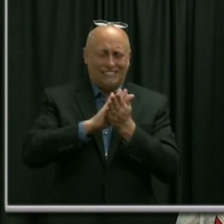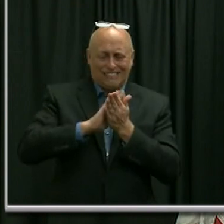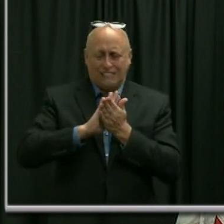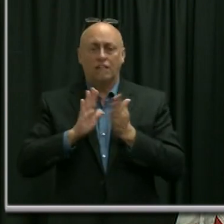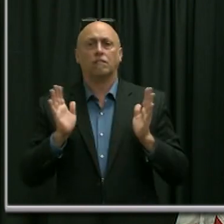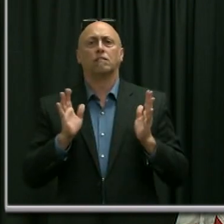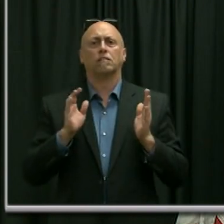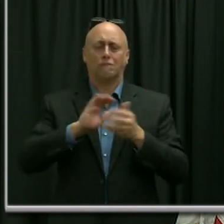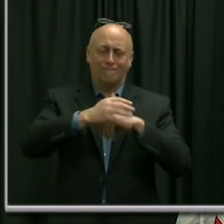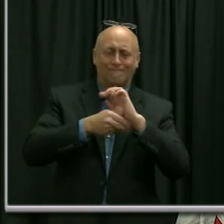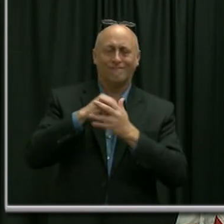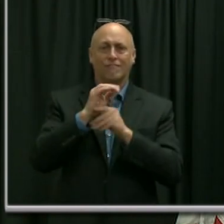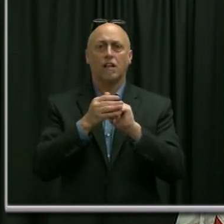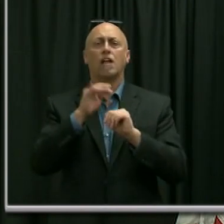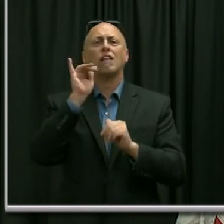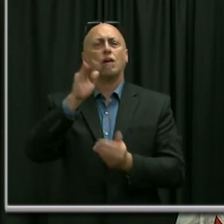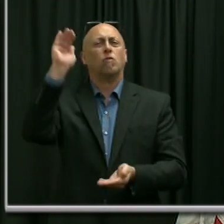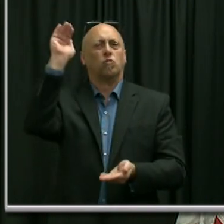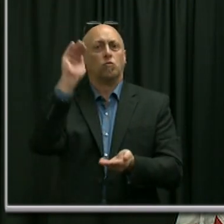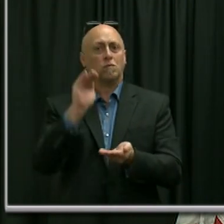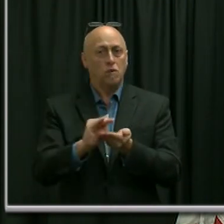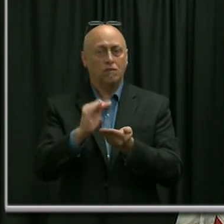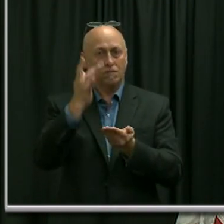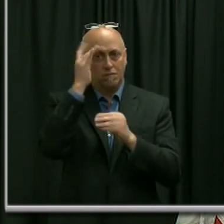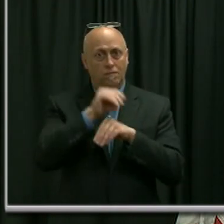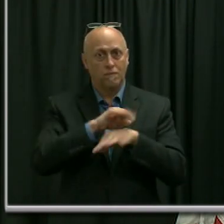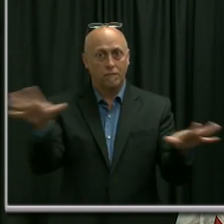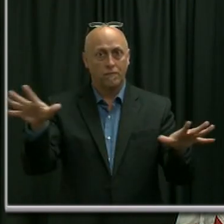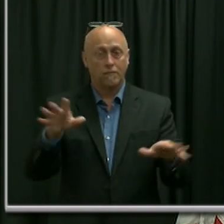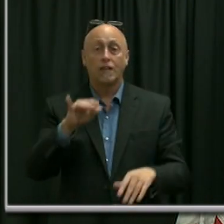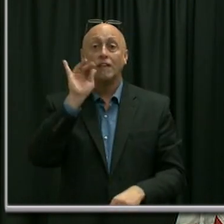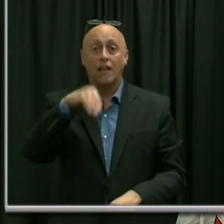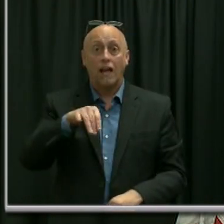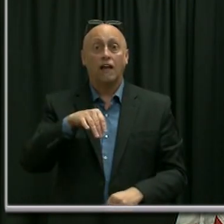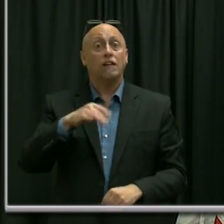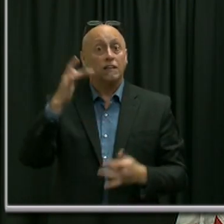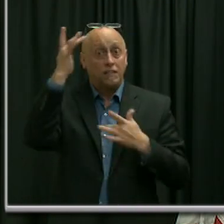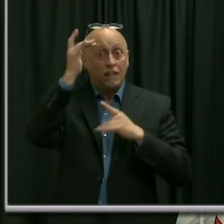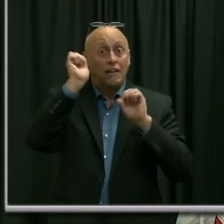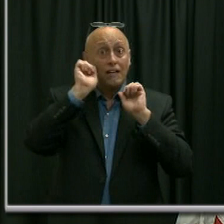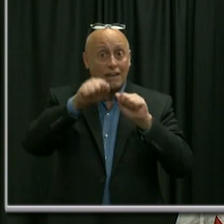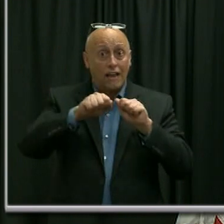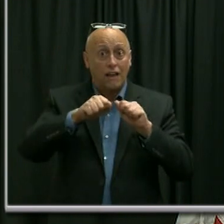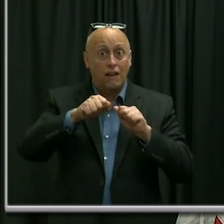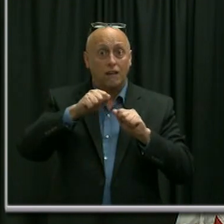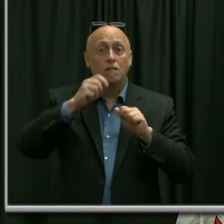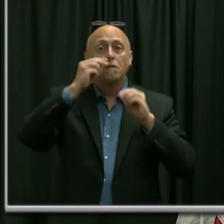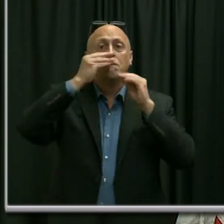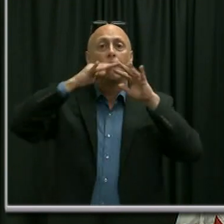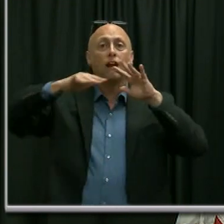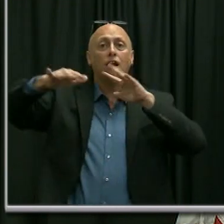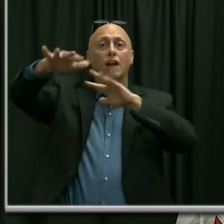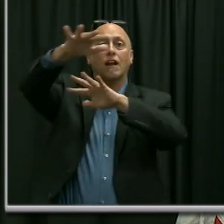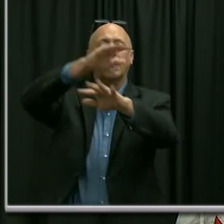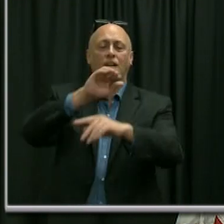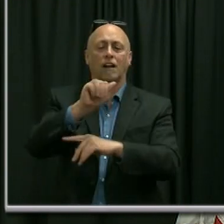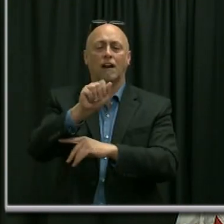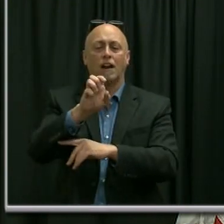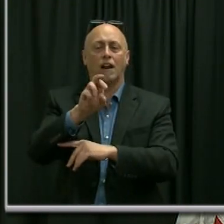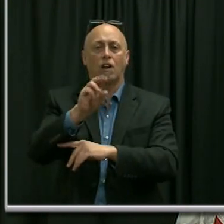AND HYGIENIC PRACTICES THAT LIMIT THE CONTACT WITH THE VIRUS. THIS VIRUS CAN BE TRANSMITTED THROUGH AEROSOLS